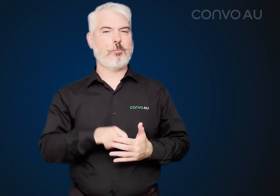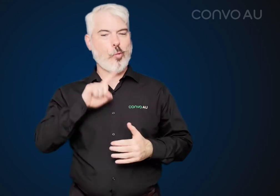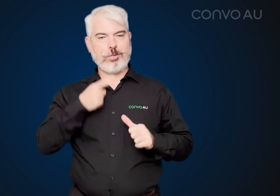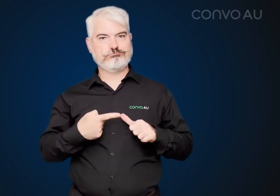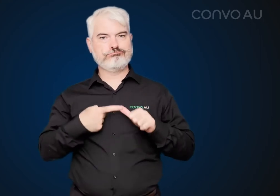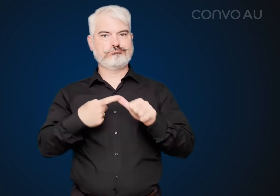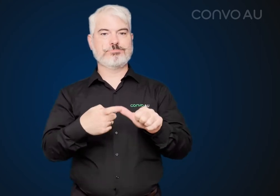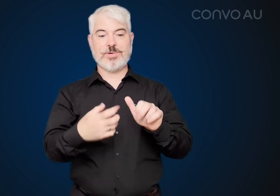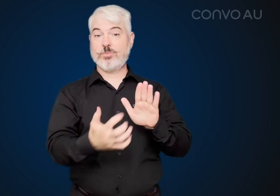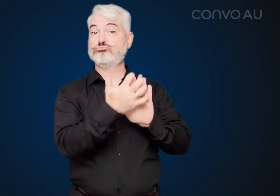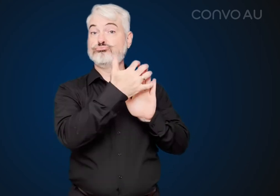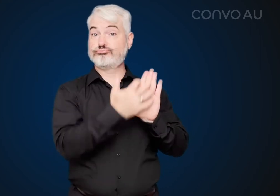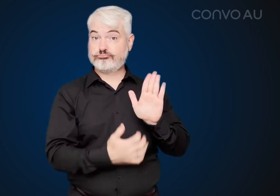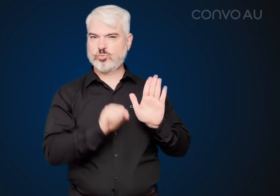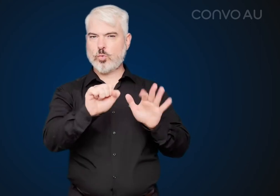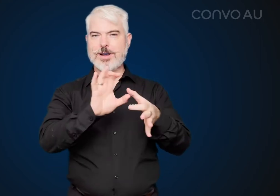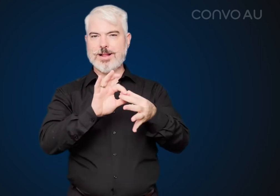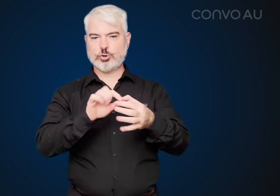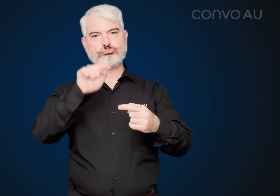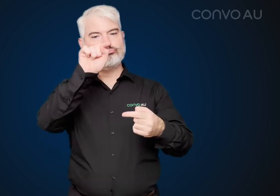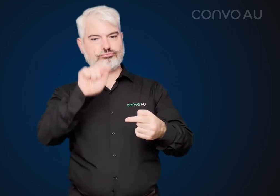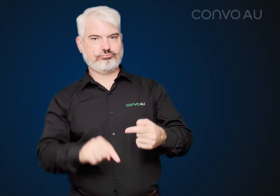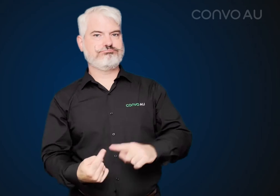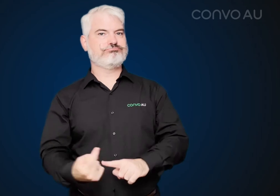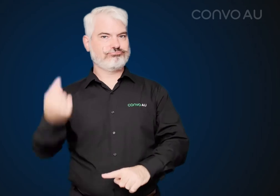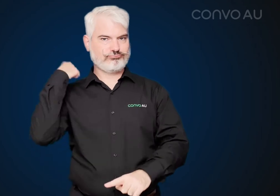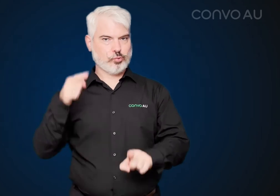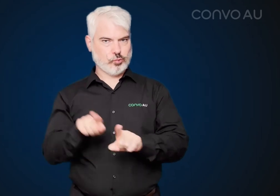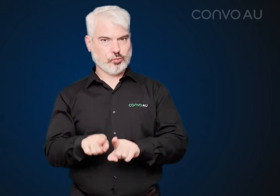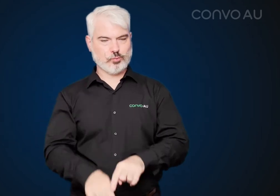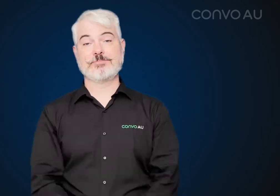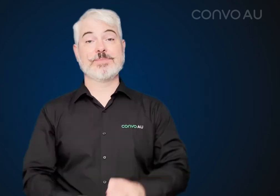and we will be able to send you a detailed bill listing all of your connections during the last month.